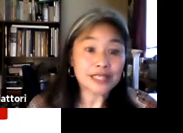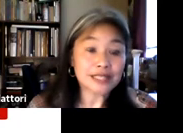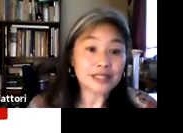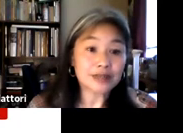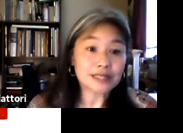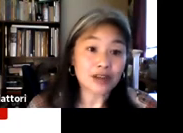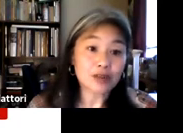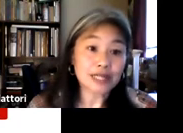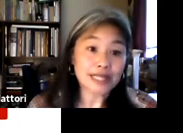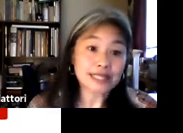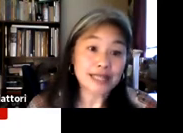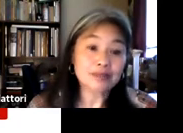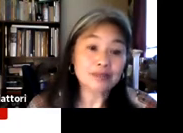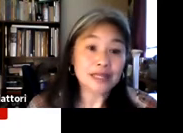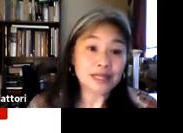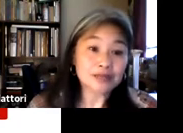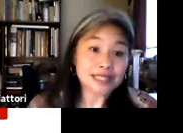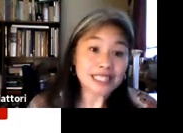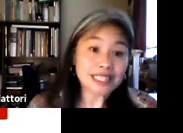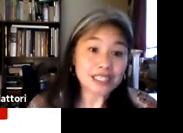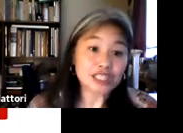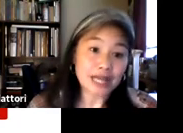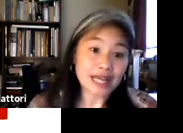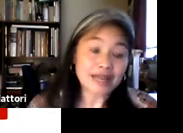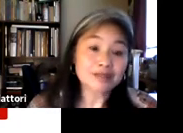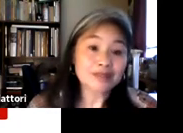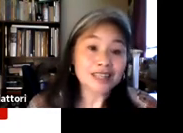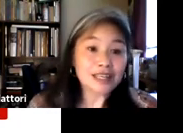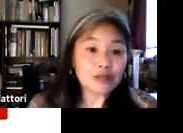the people living there. Everyone ate together at a mess